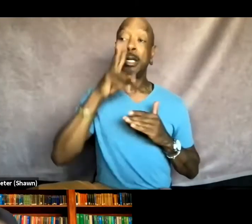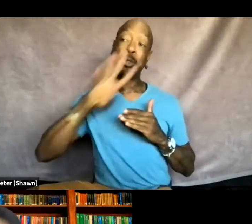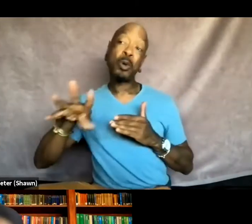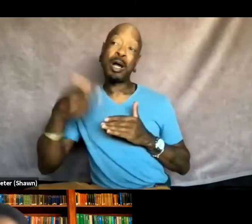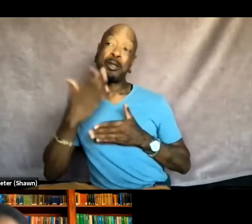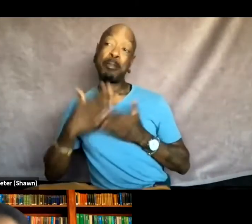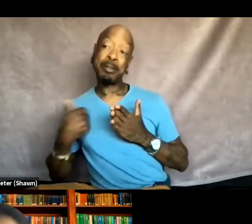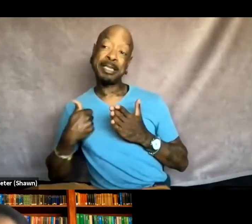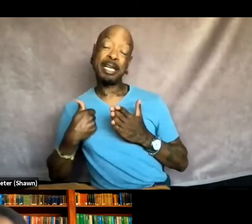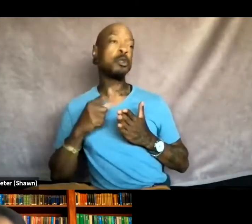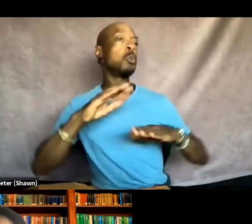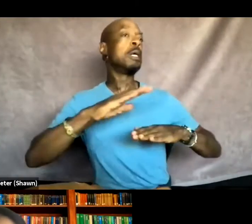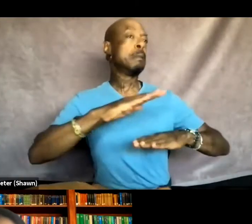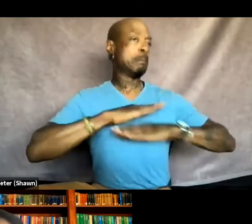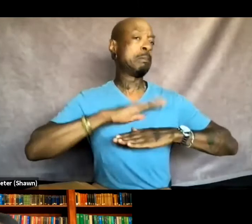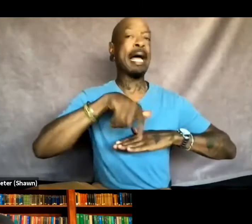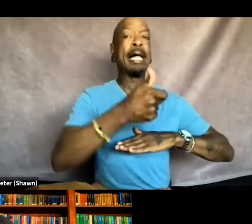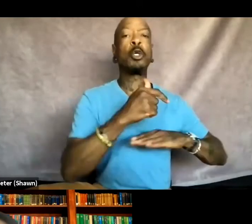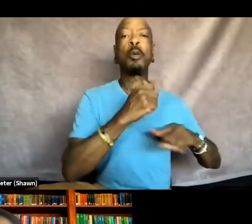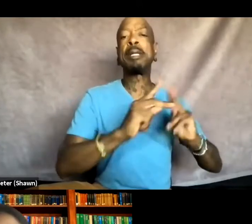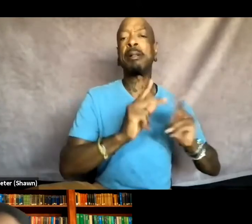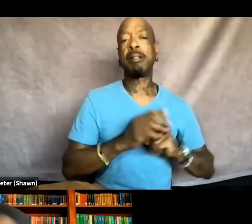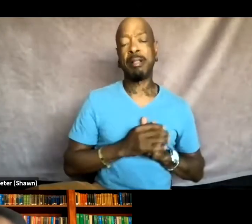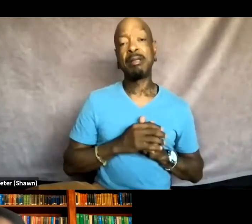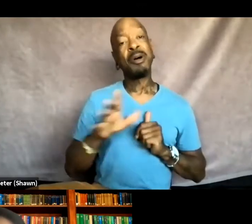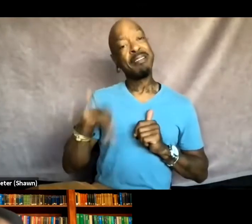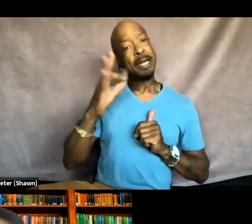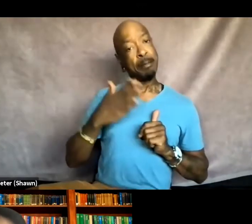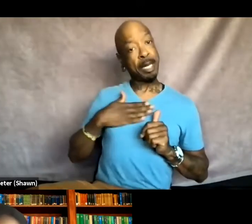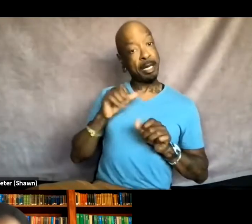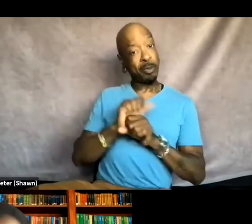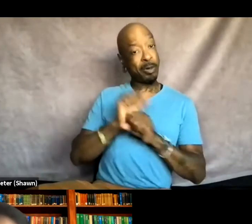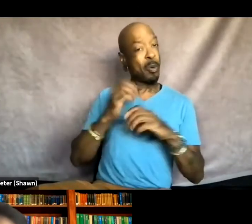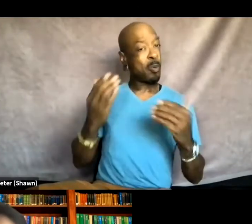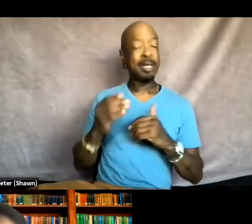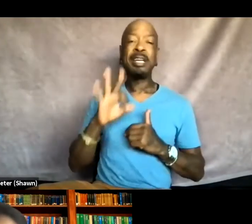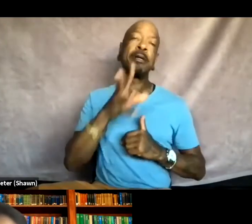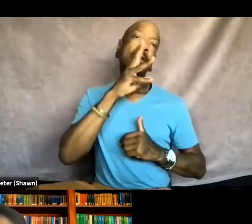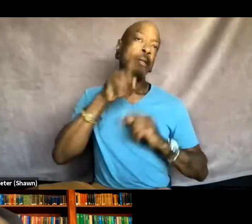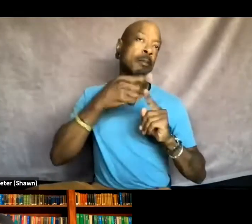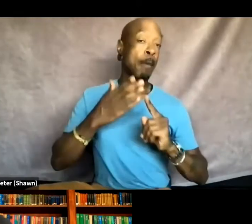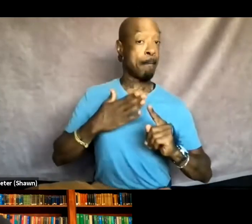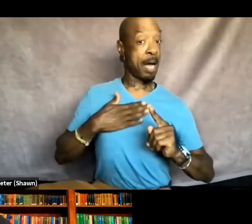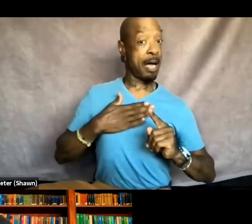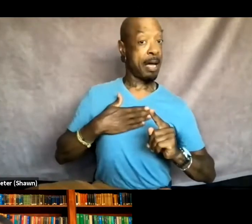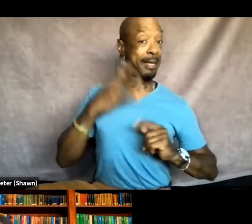another group, and I find that in my work, whether I'm talking about my own experiences interviewing.